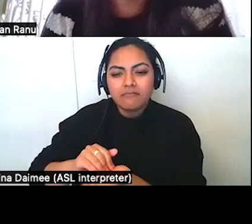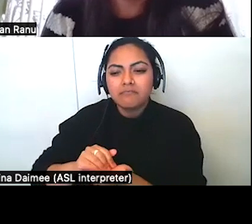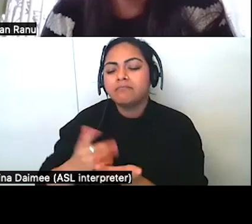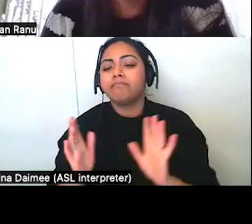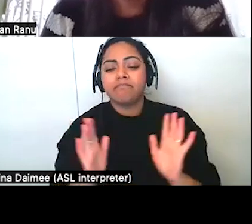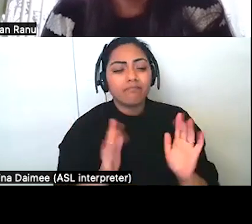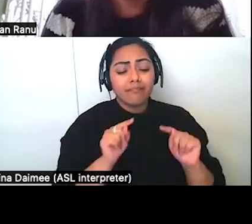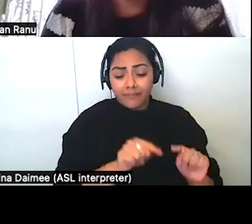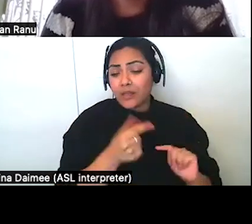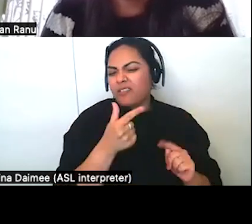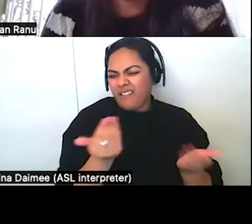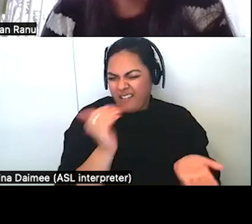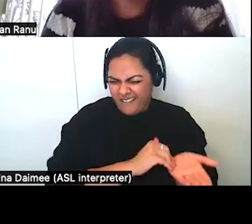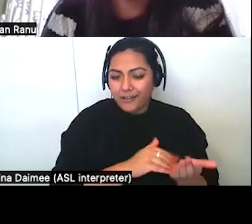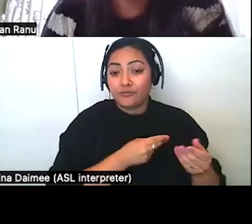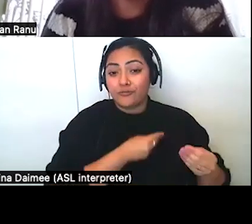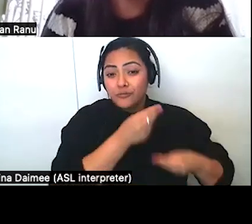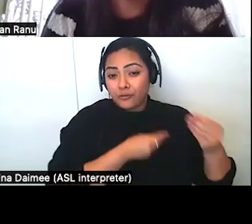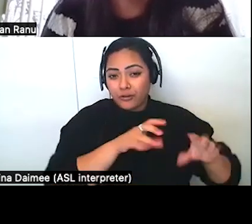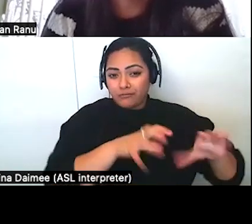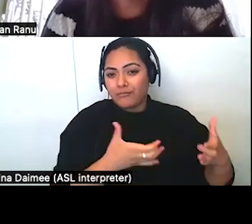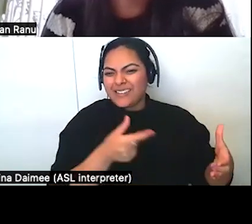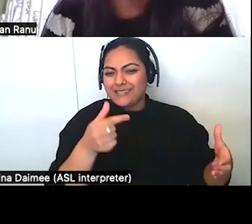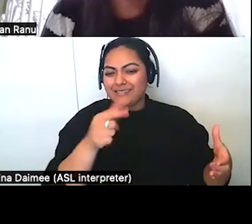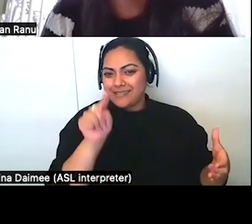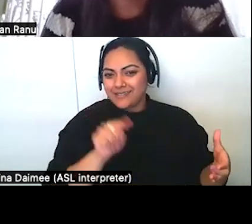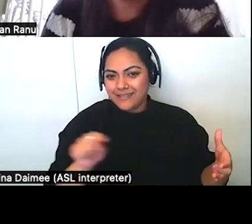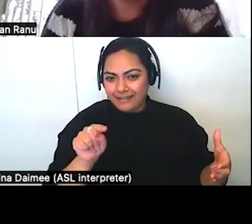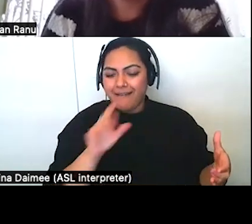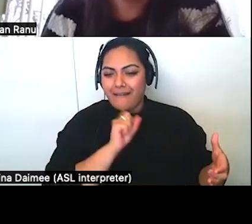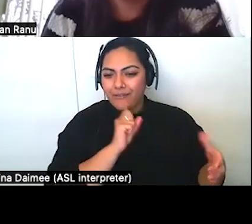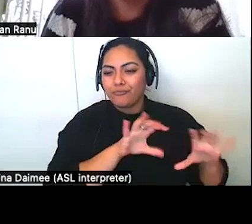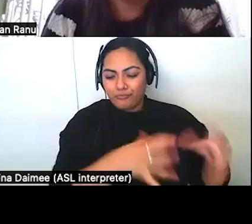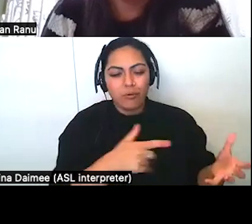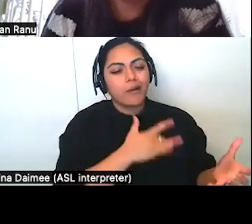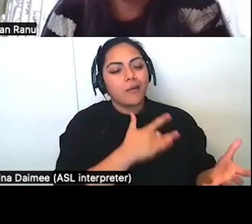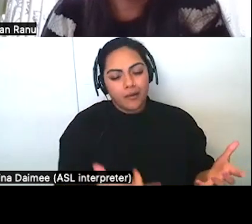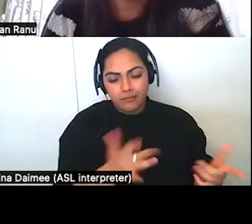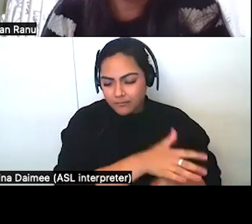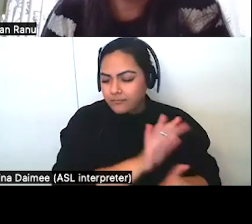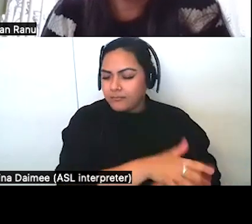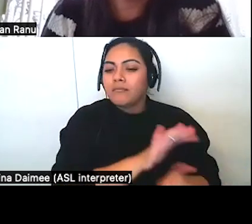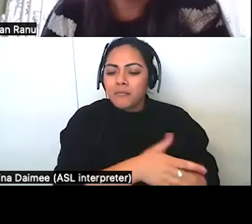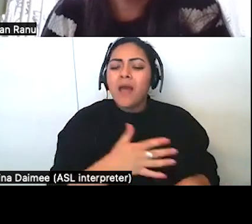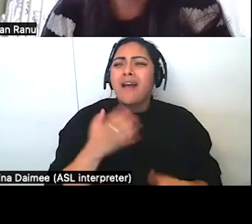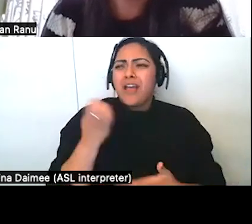Z. I have a feeling that our current economy also has a lot to do with that, but Gen Z is once again